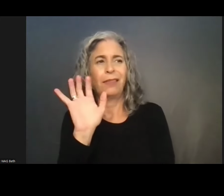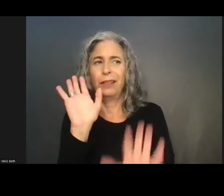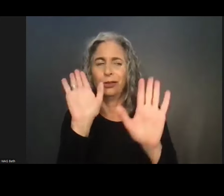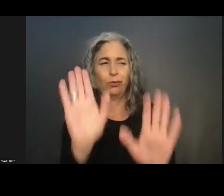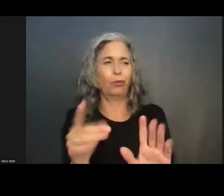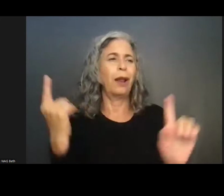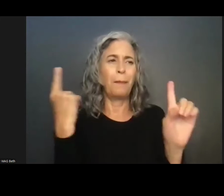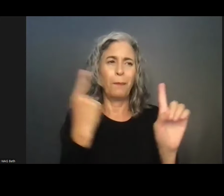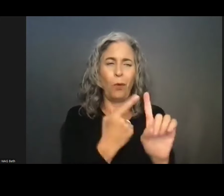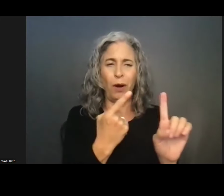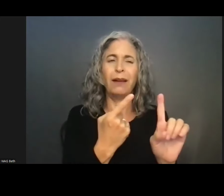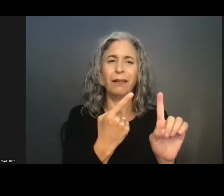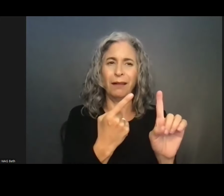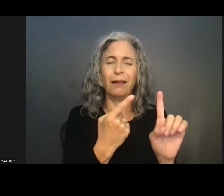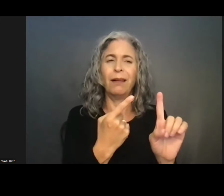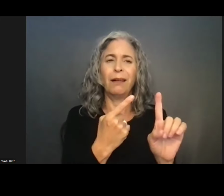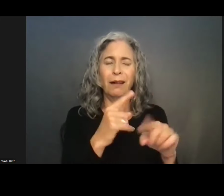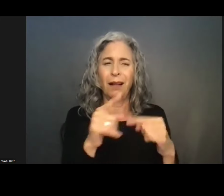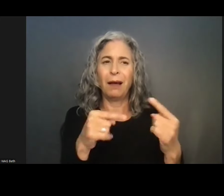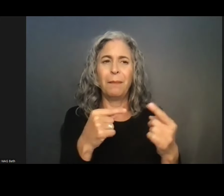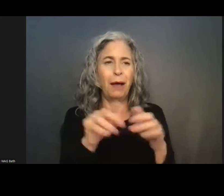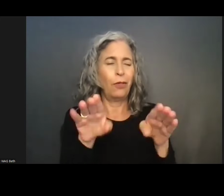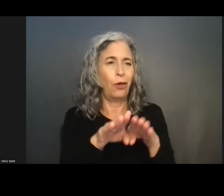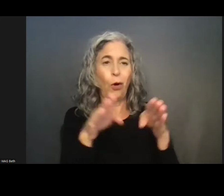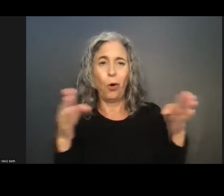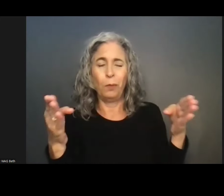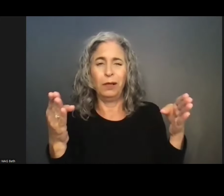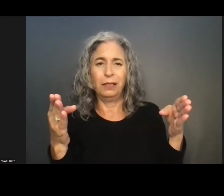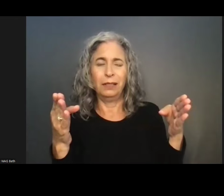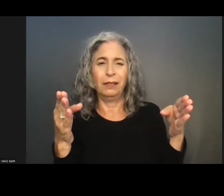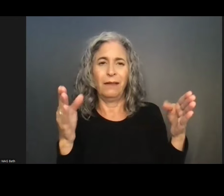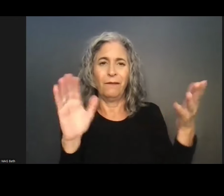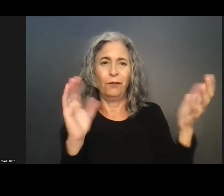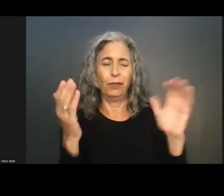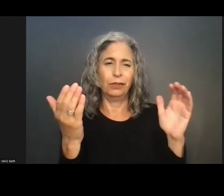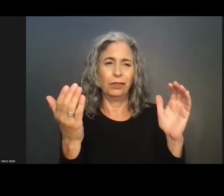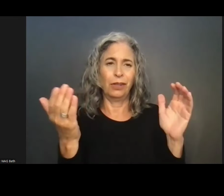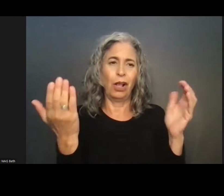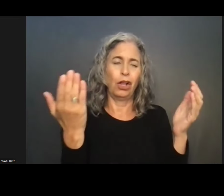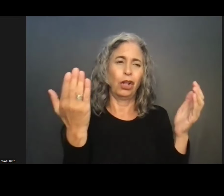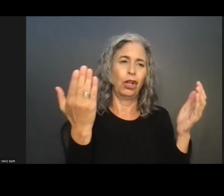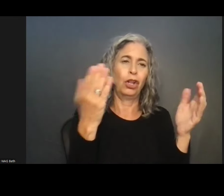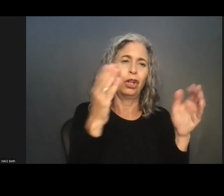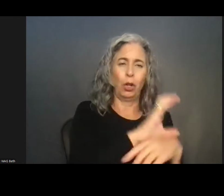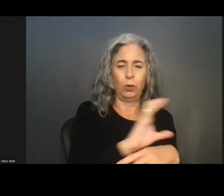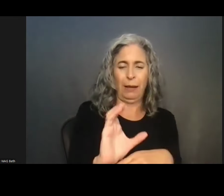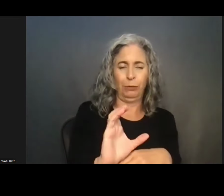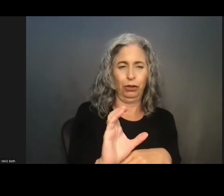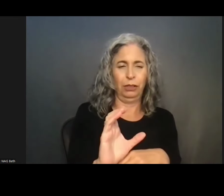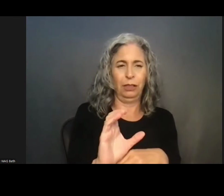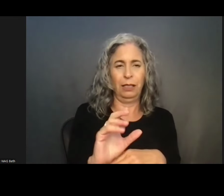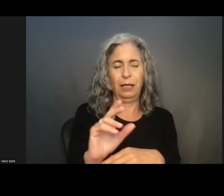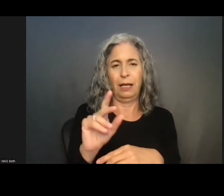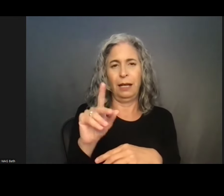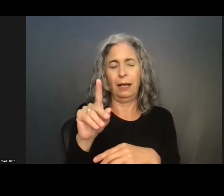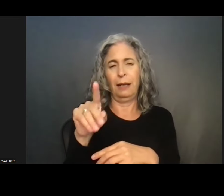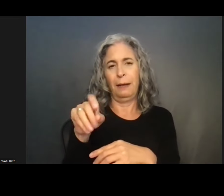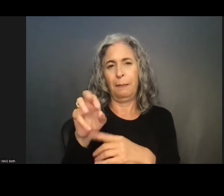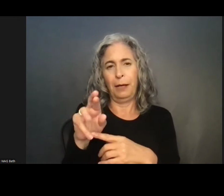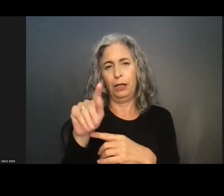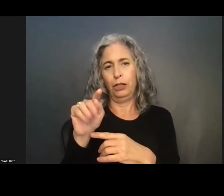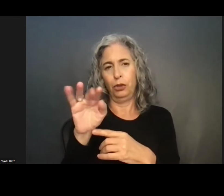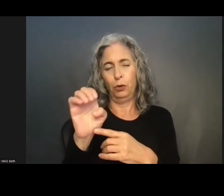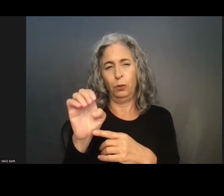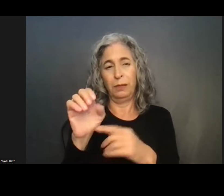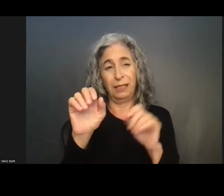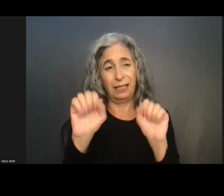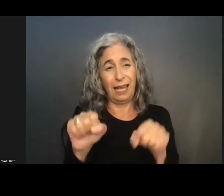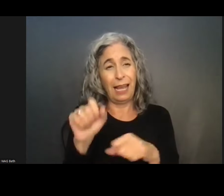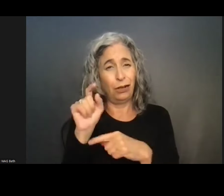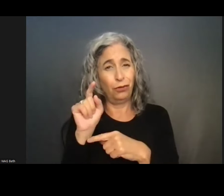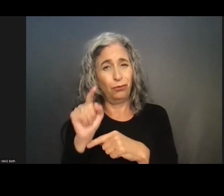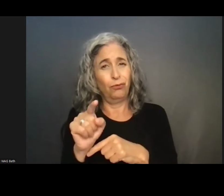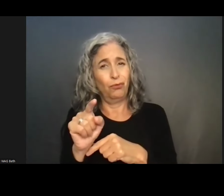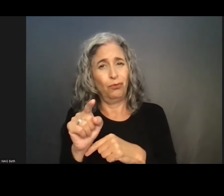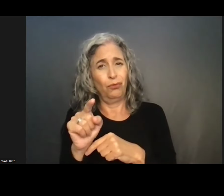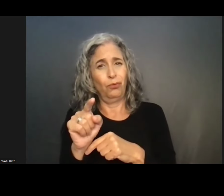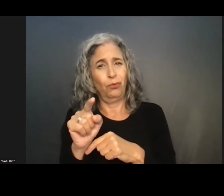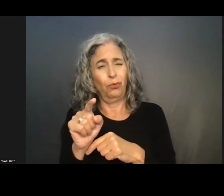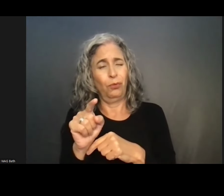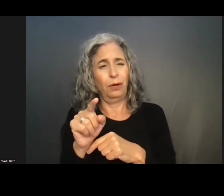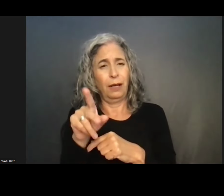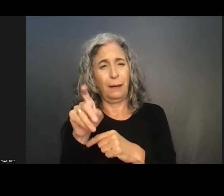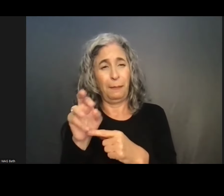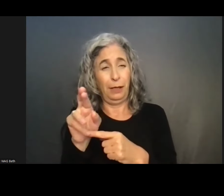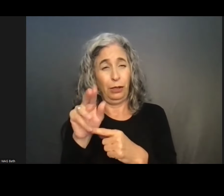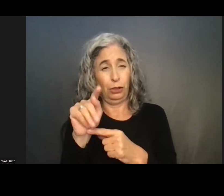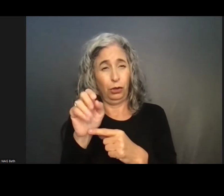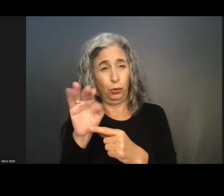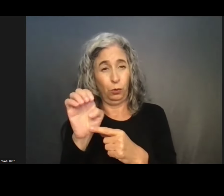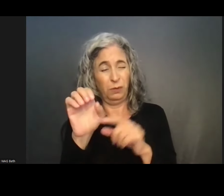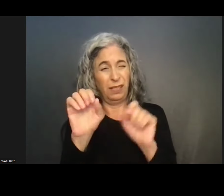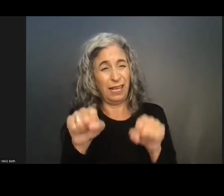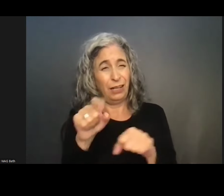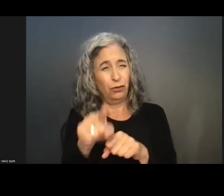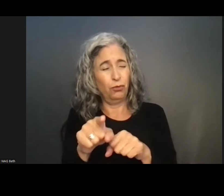you made about the open versus closed captions. On peer tube, is there any way to assign -- like,